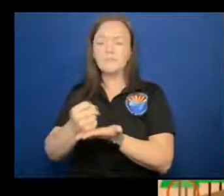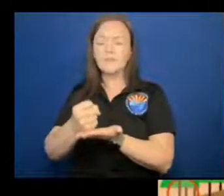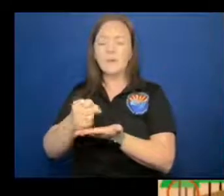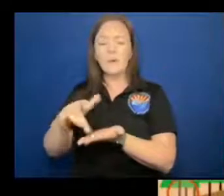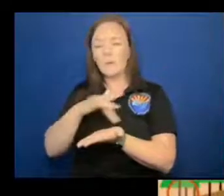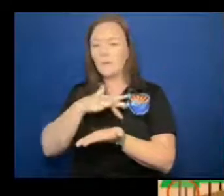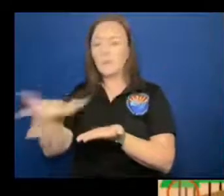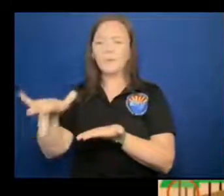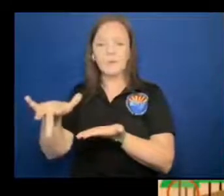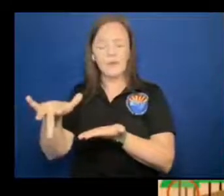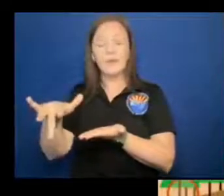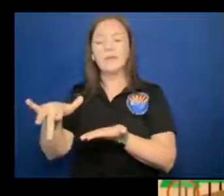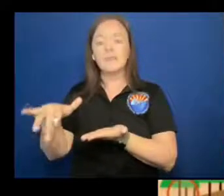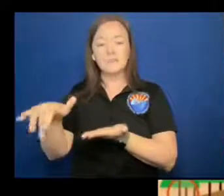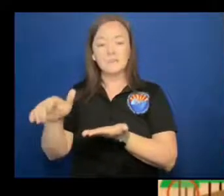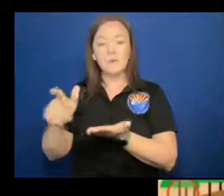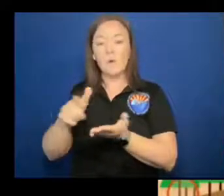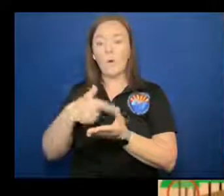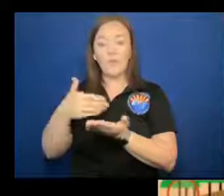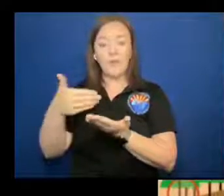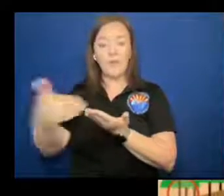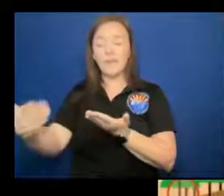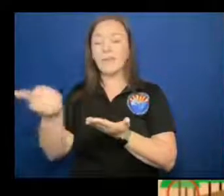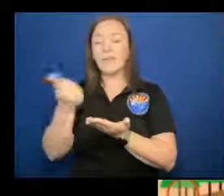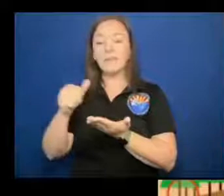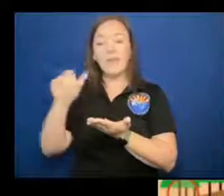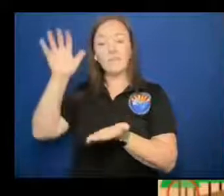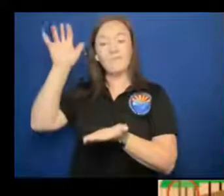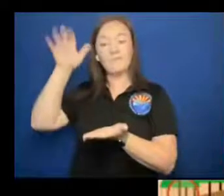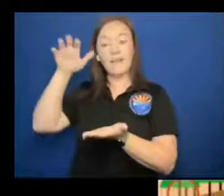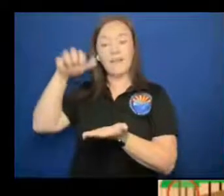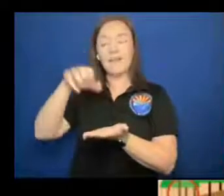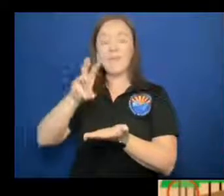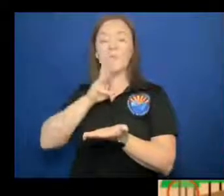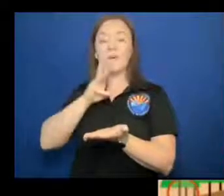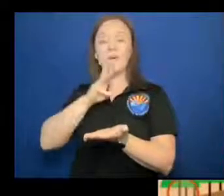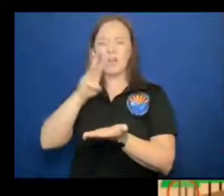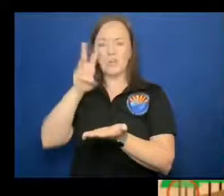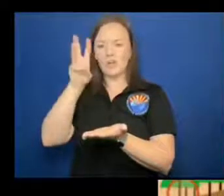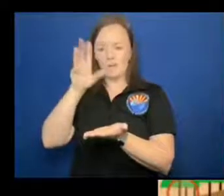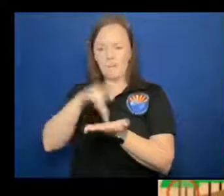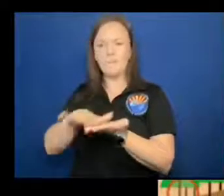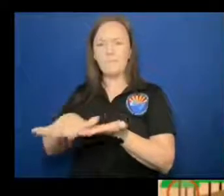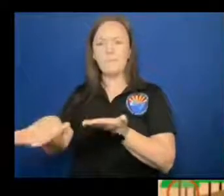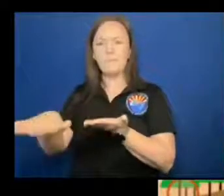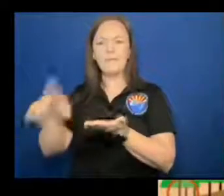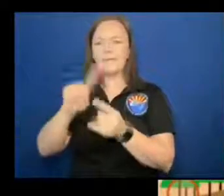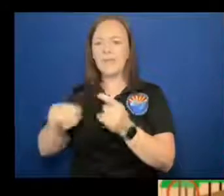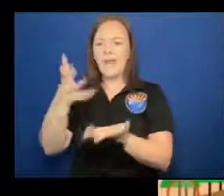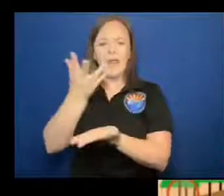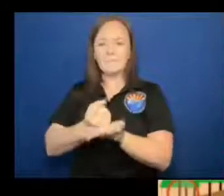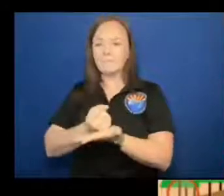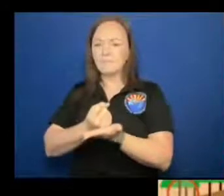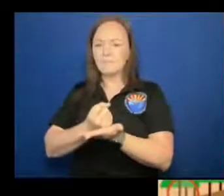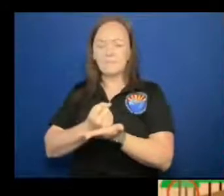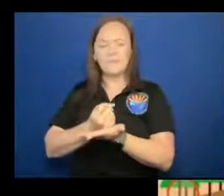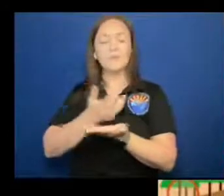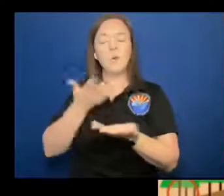HAS BEEN SITTING OVER THE SAME STOP AND BECAUSE IT HAS BEEN RAINING STEADILY AND BECAUSE IT HAS BEEN